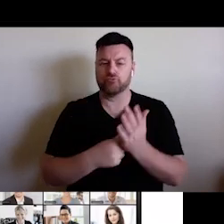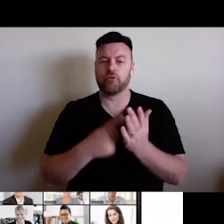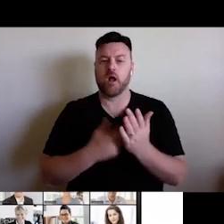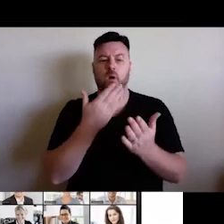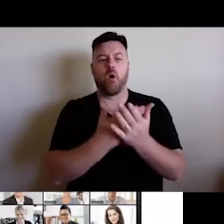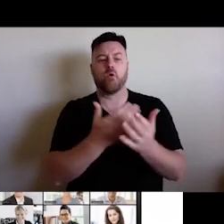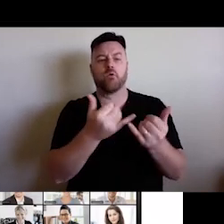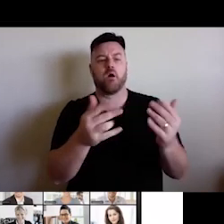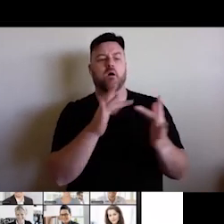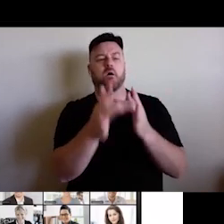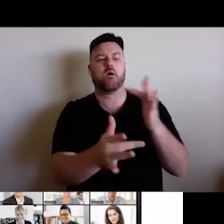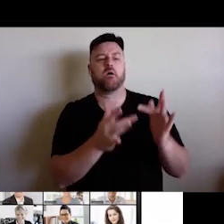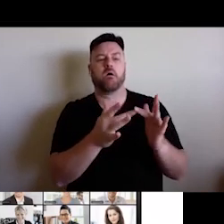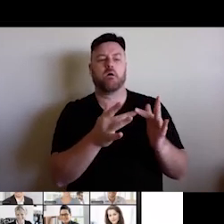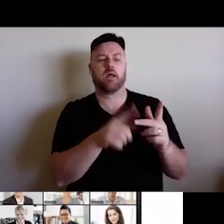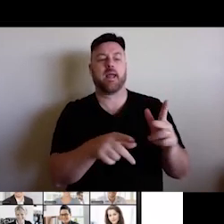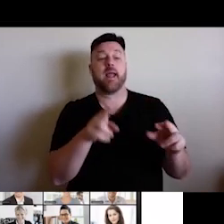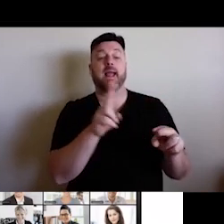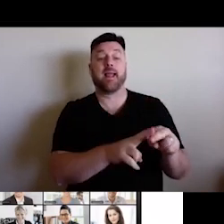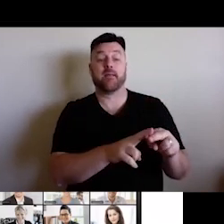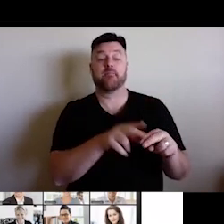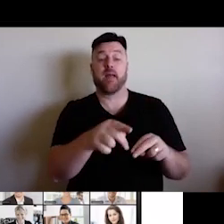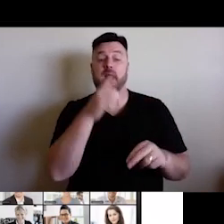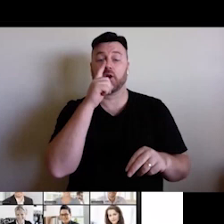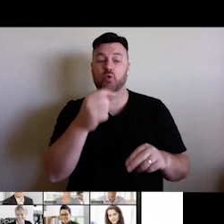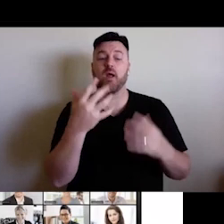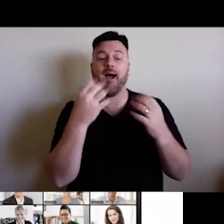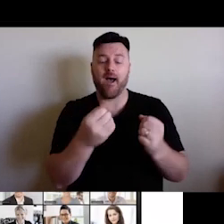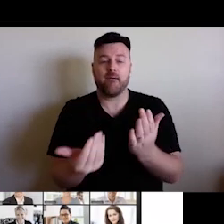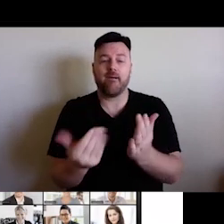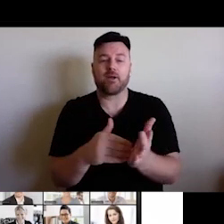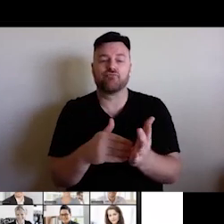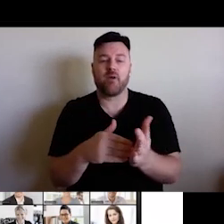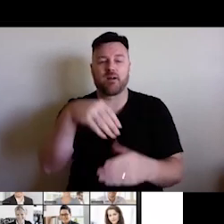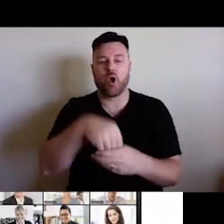we see - sometimes, it's an assumption that everything we do